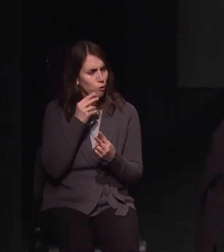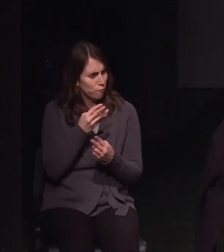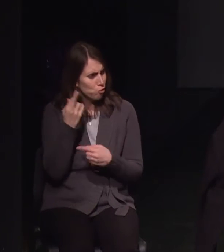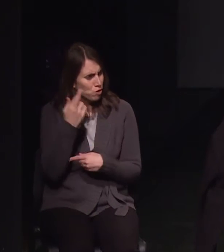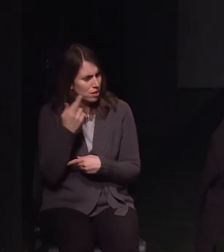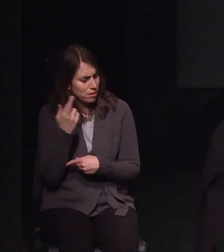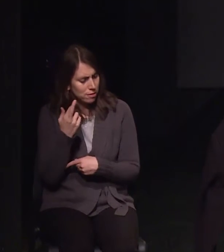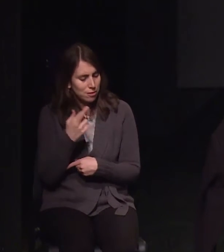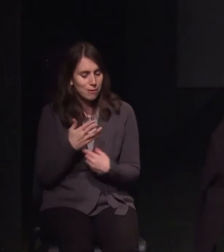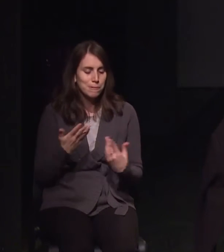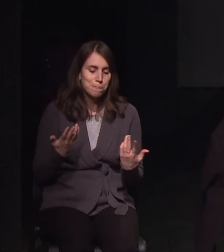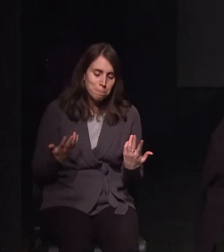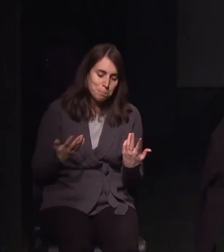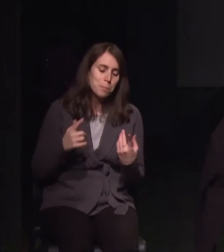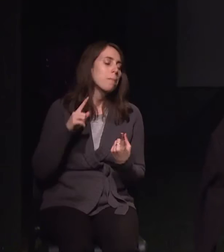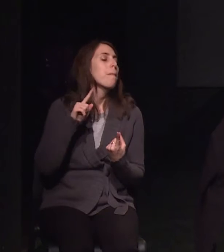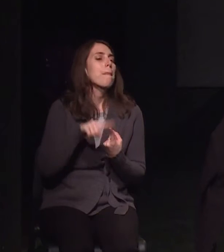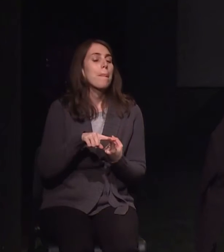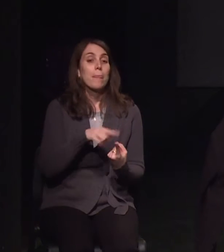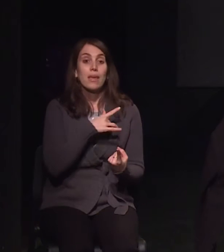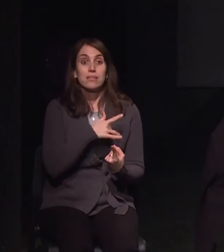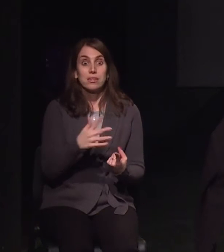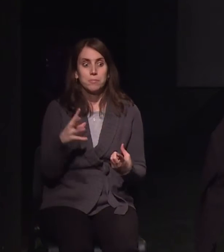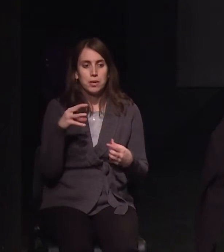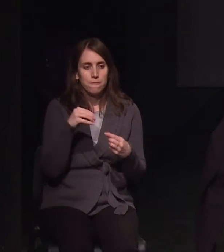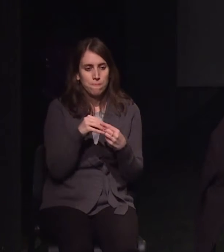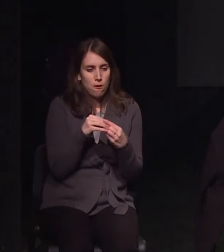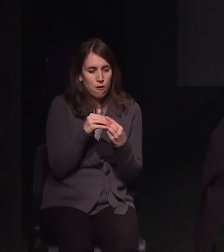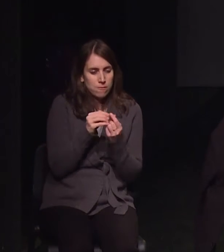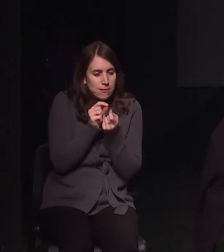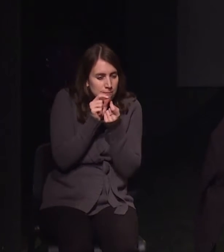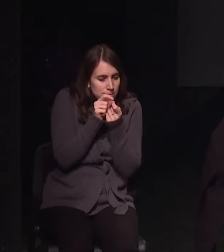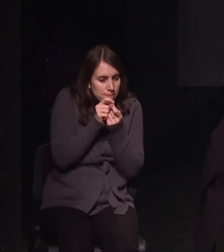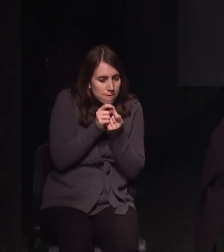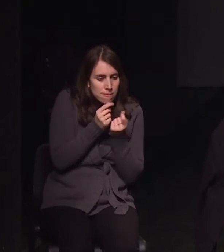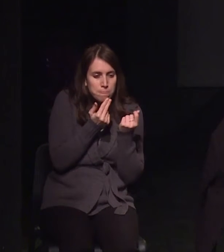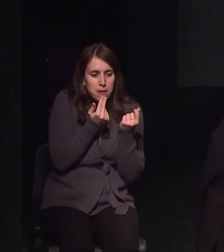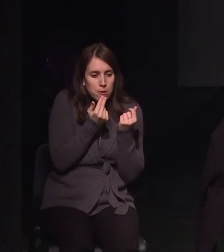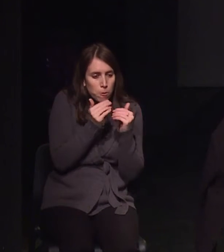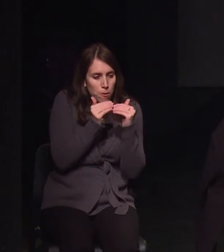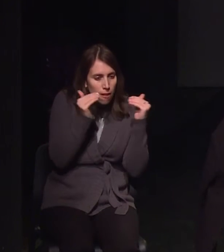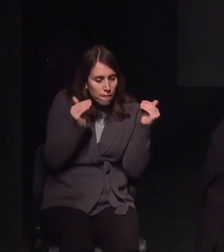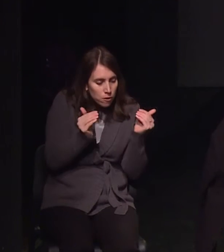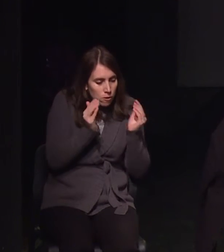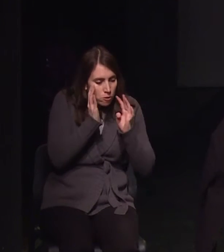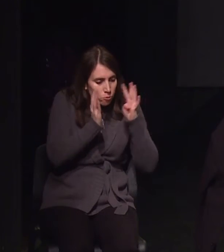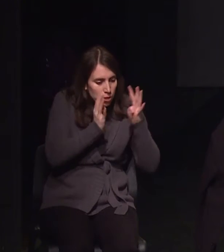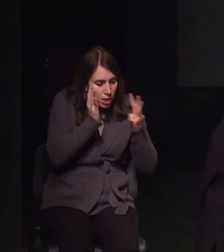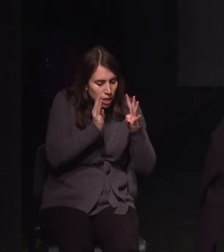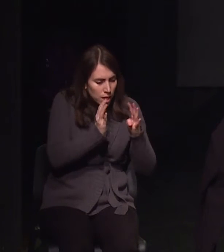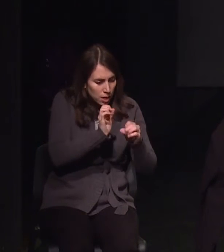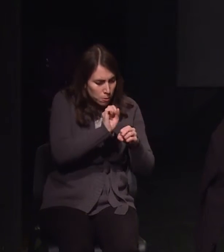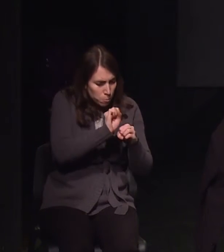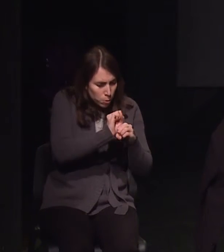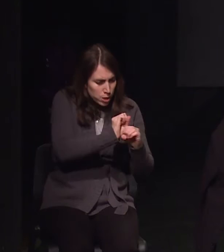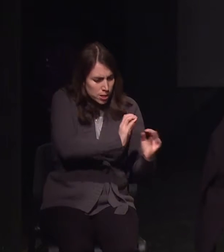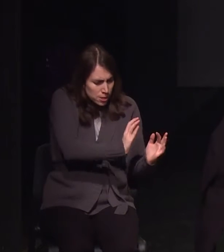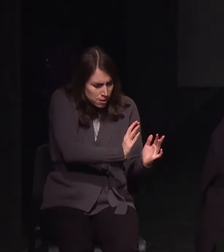at things, I tend to get very involved in the micro level of something, the creation of something, the working of something, and then I maybe take a step back and go, where